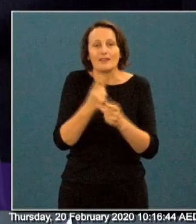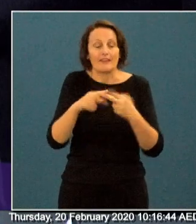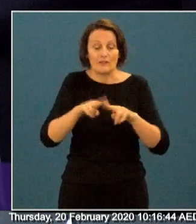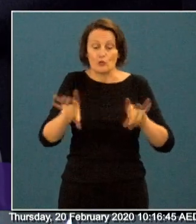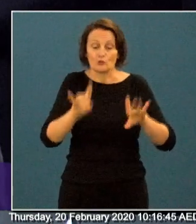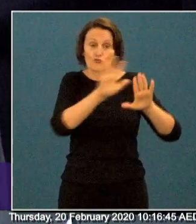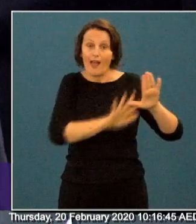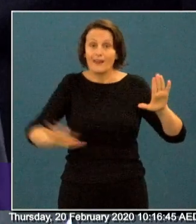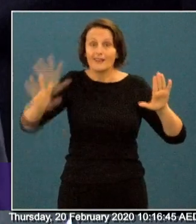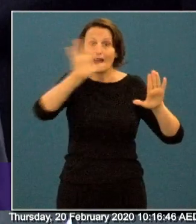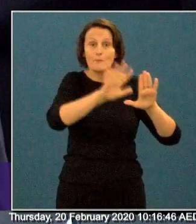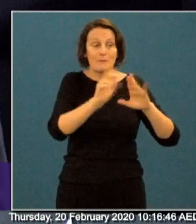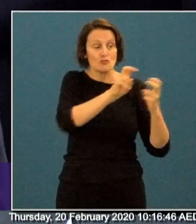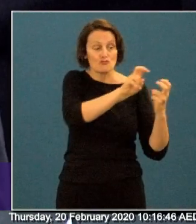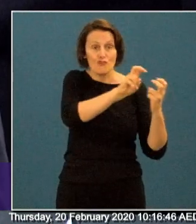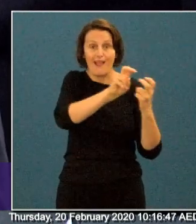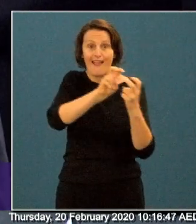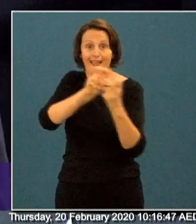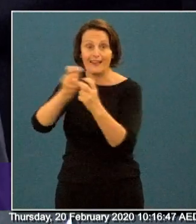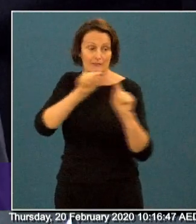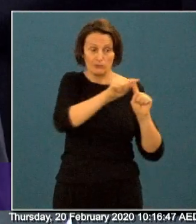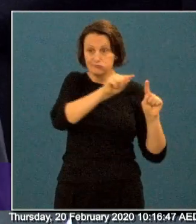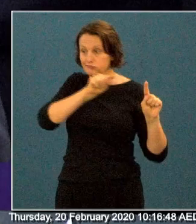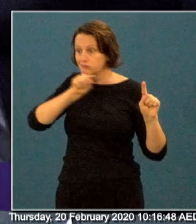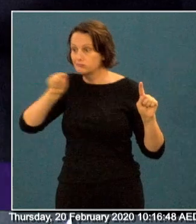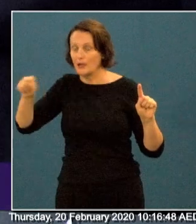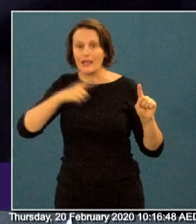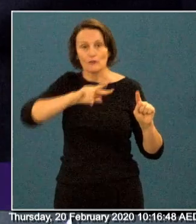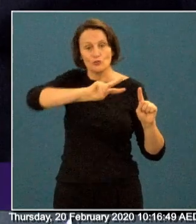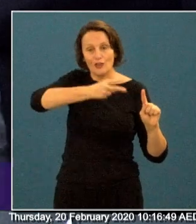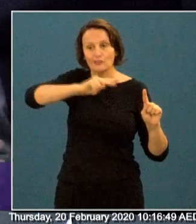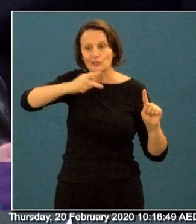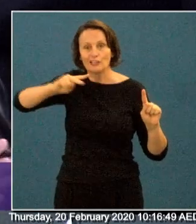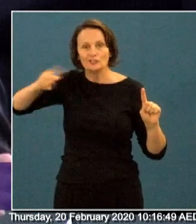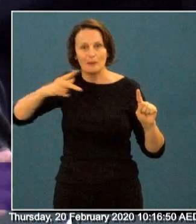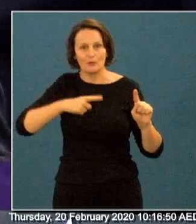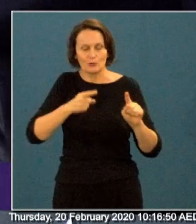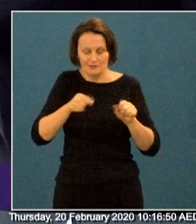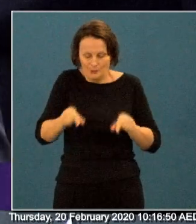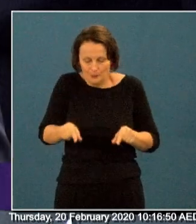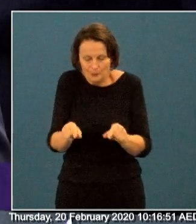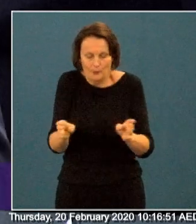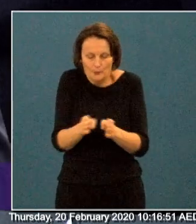you would have to change five times because the gauge would shift. There would be different gauges, different points.